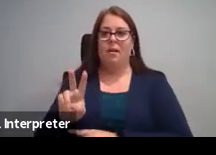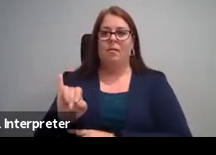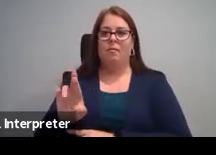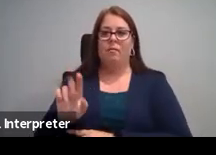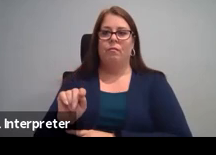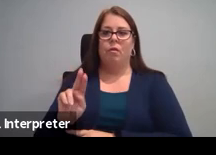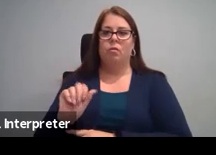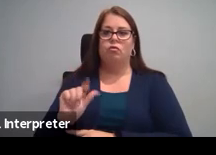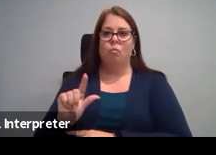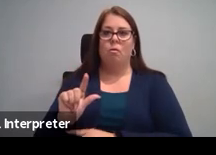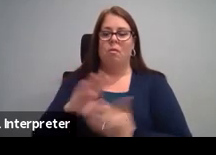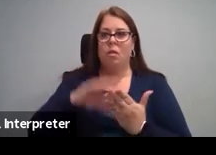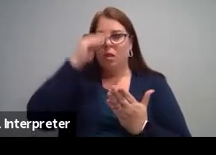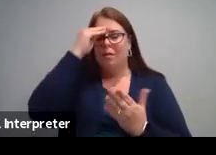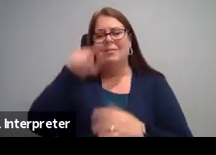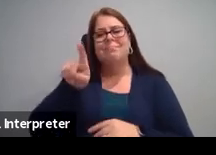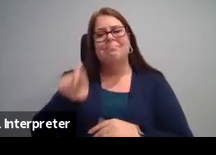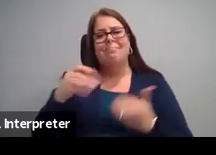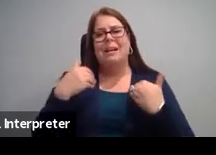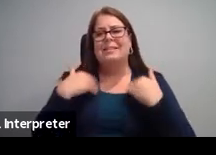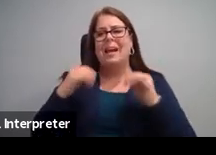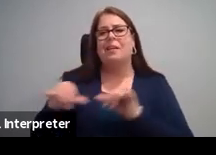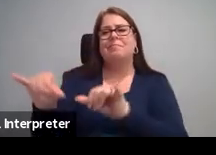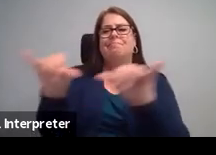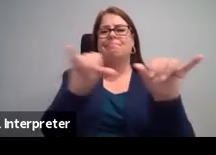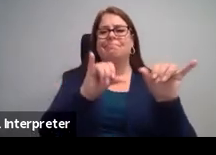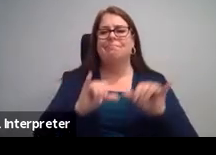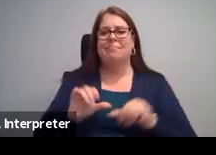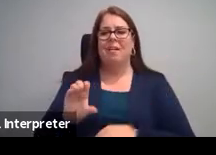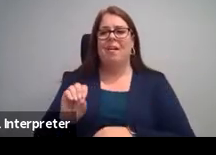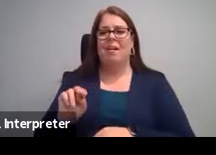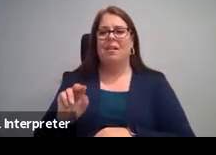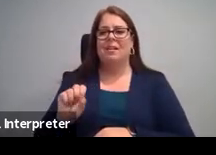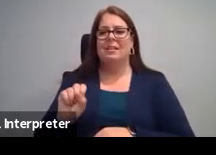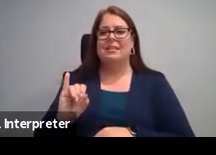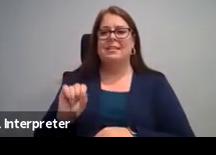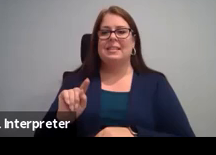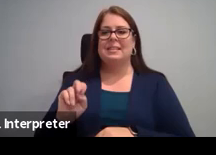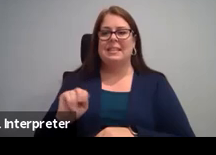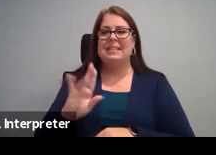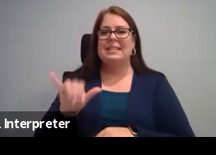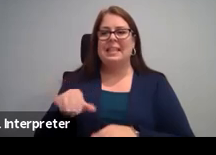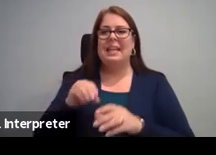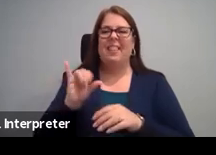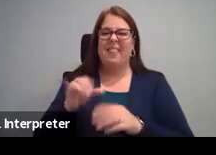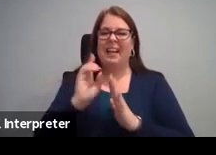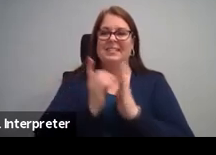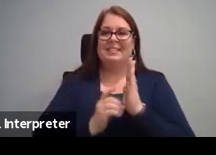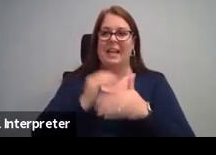Cathy Reznicek: Is that have consistency in the design process. You want consistency within the course itself.